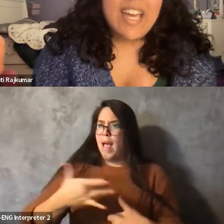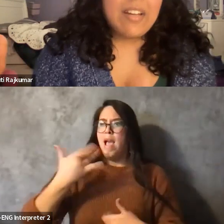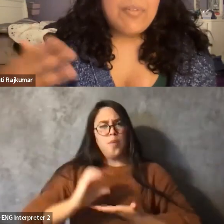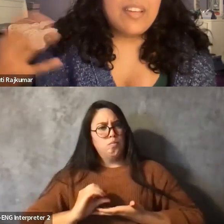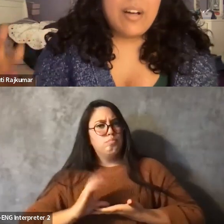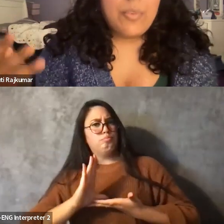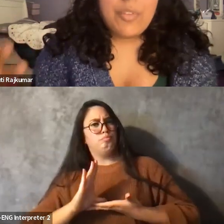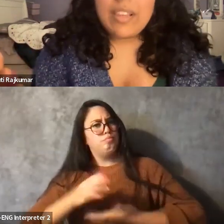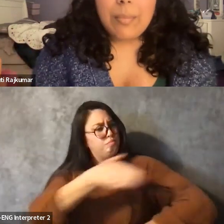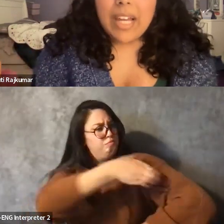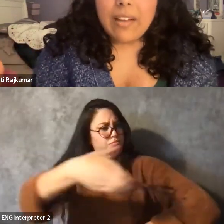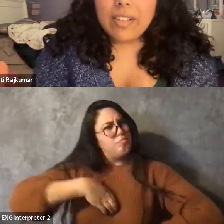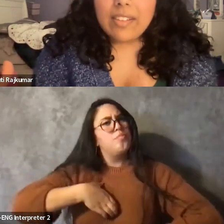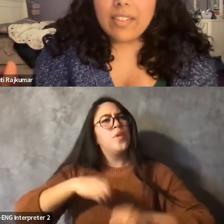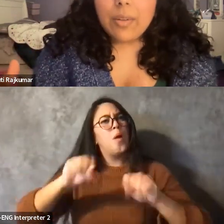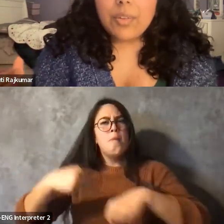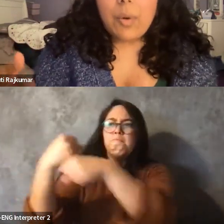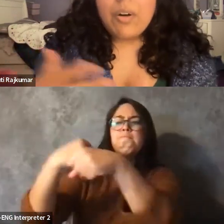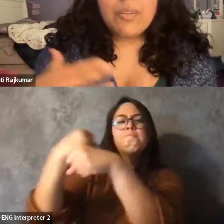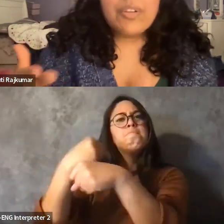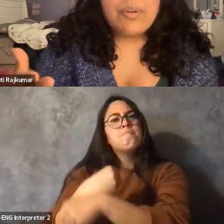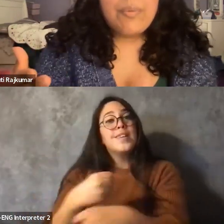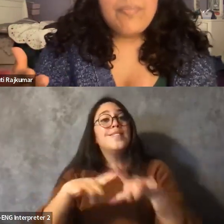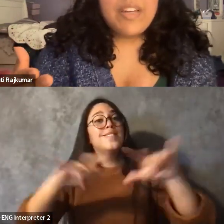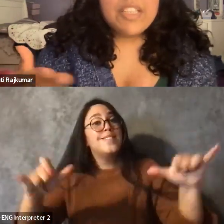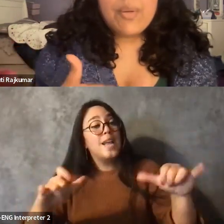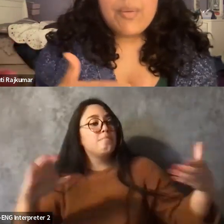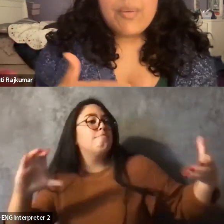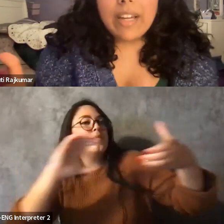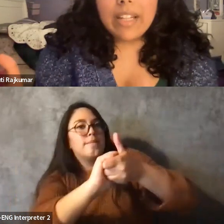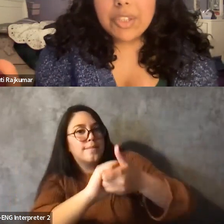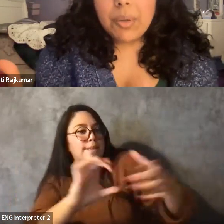And it really helped strengthen my advocacy skills while also showing me how that can show